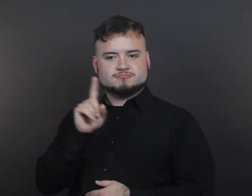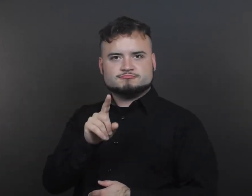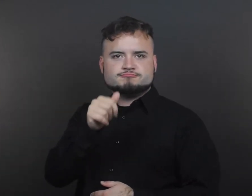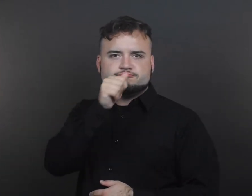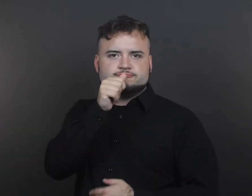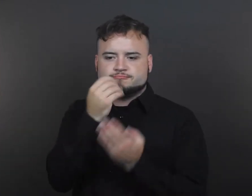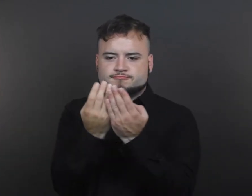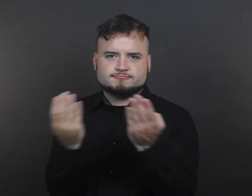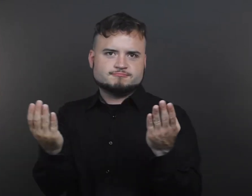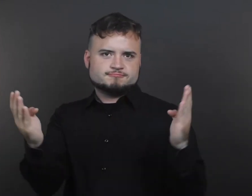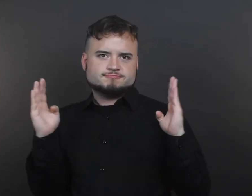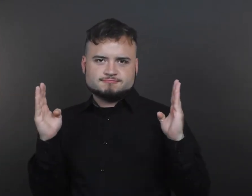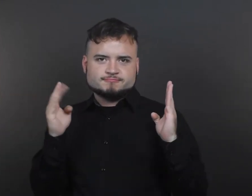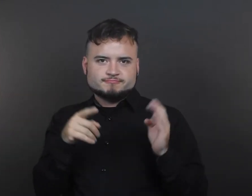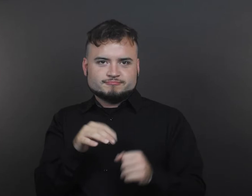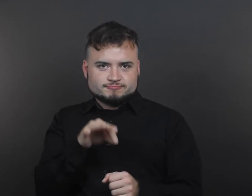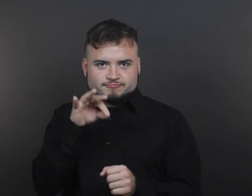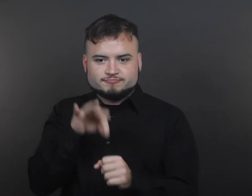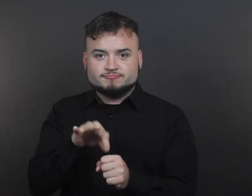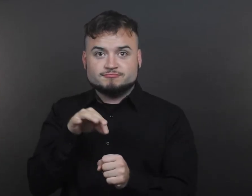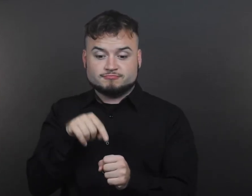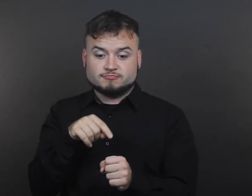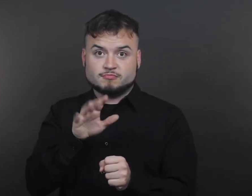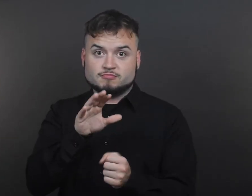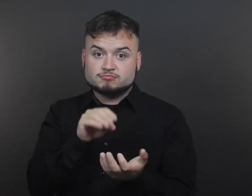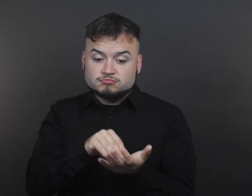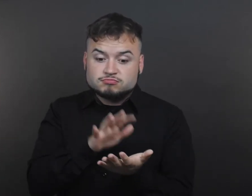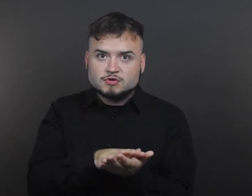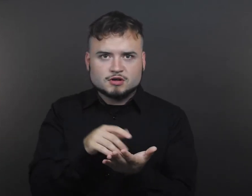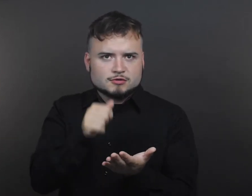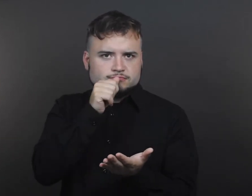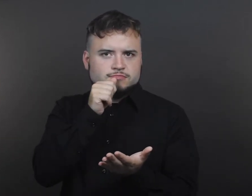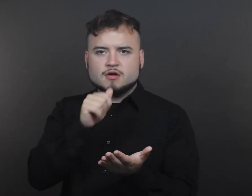You will vote in a private area, and your vote is secret.